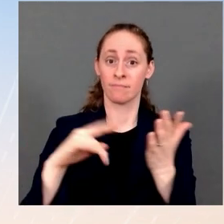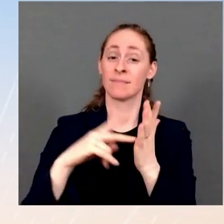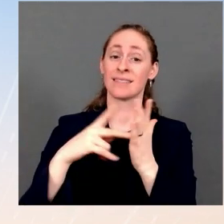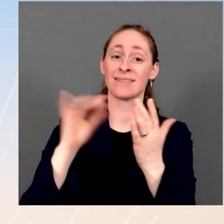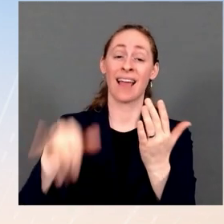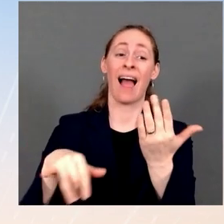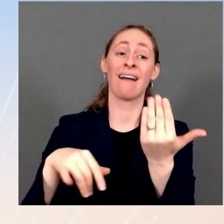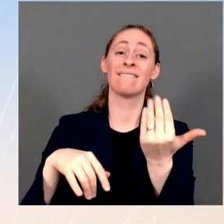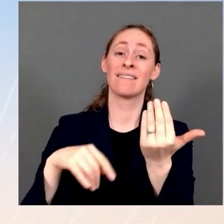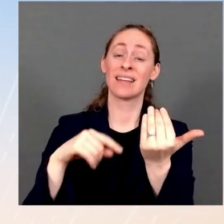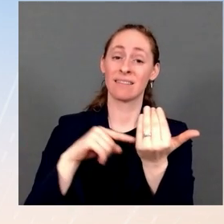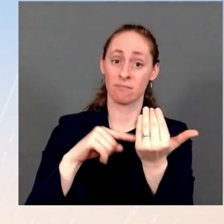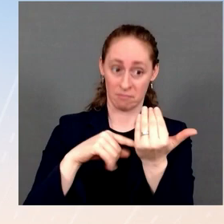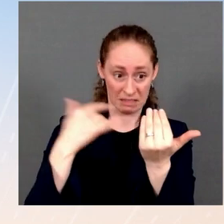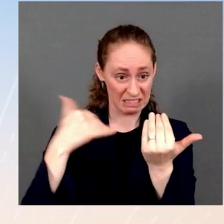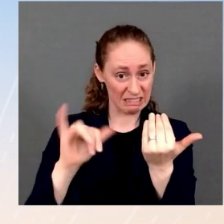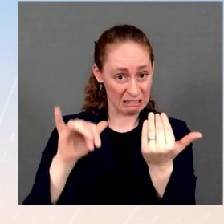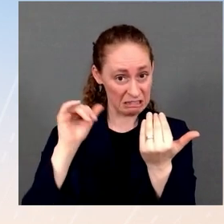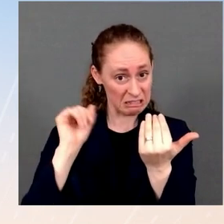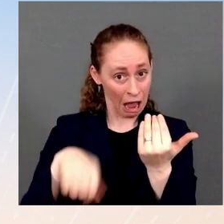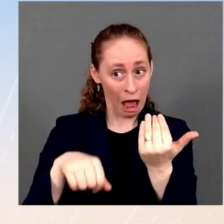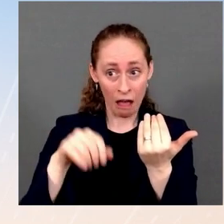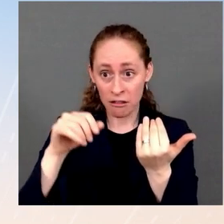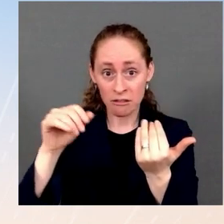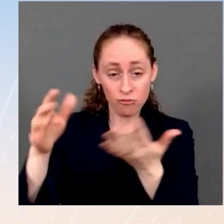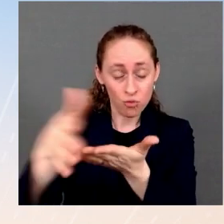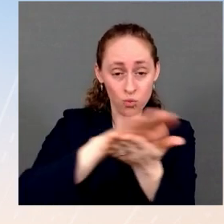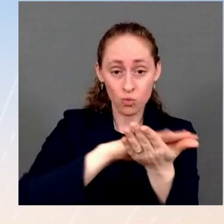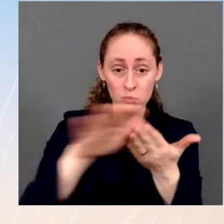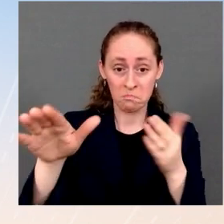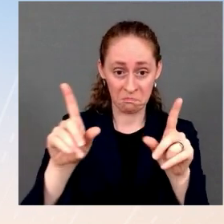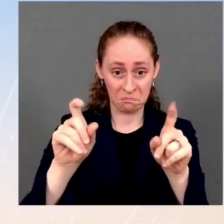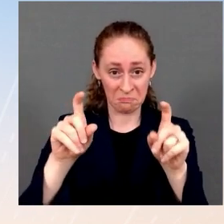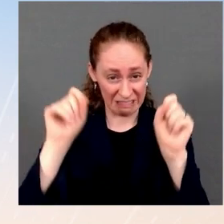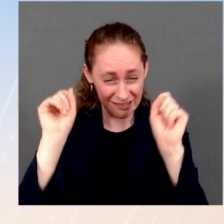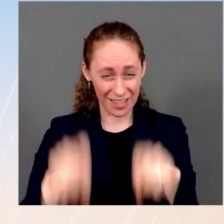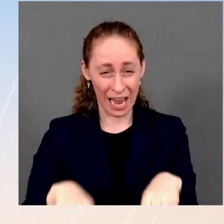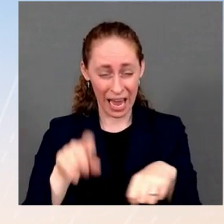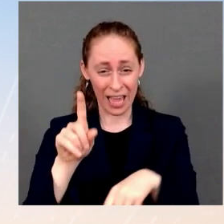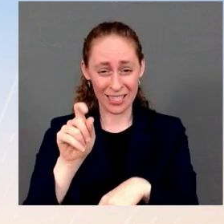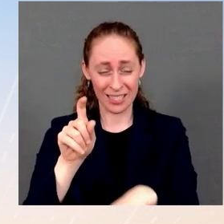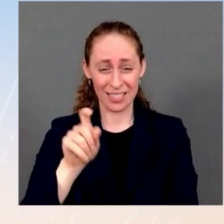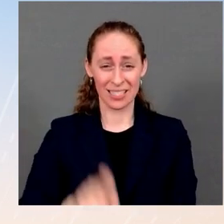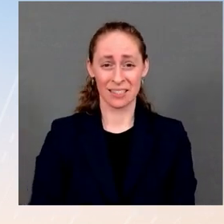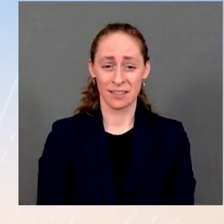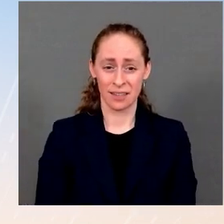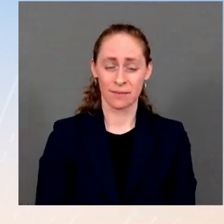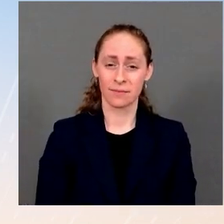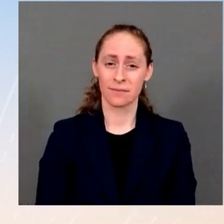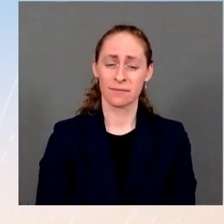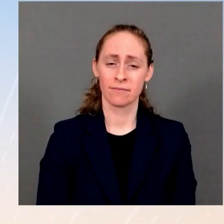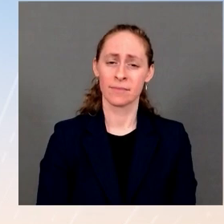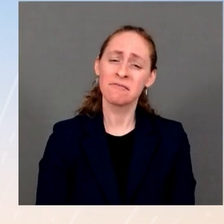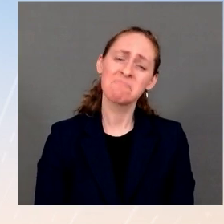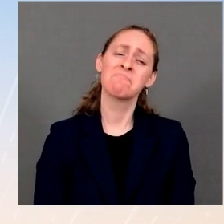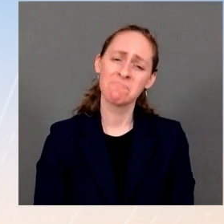One of the things that's been remarkable -- and I think this is the case on lead pipes; I think this is case on a lot of things --